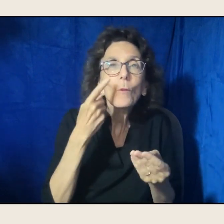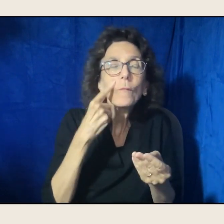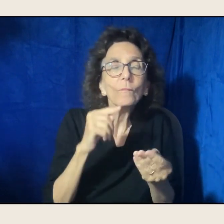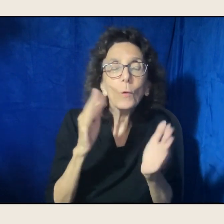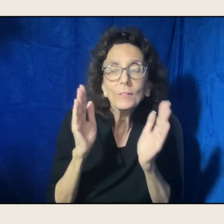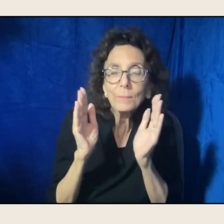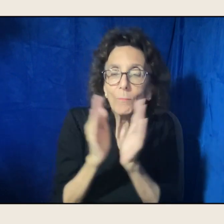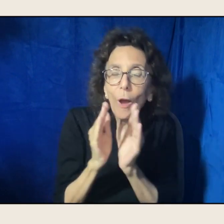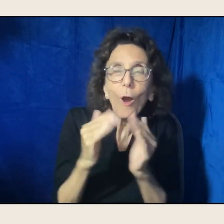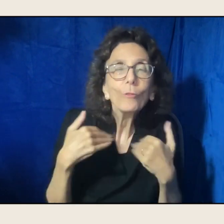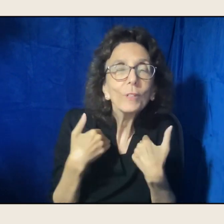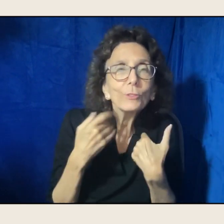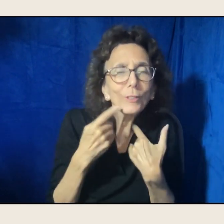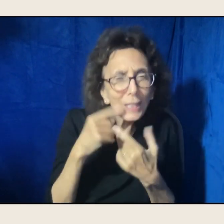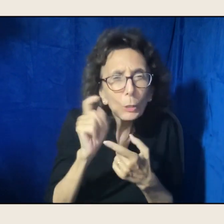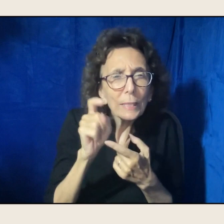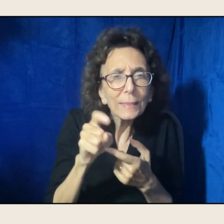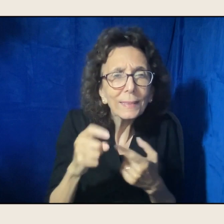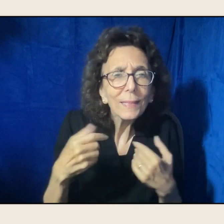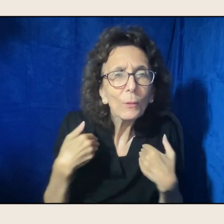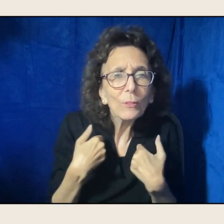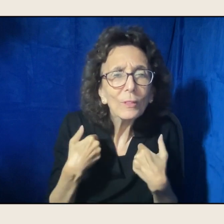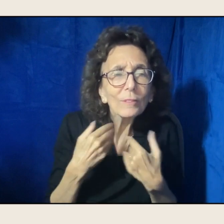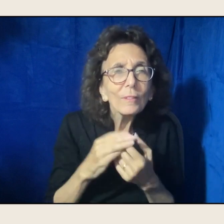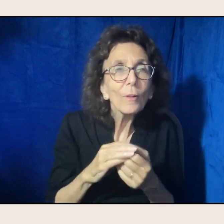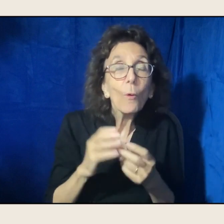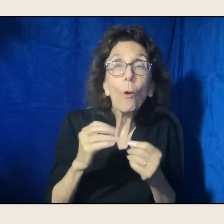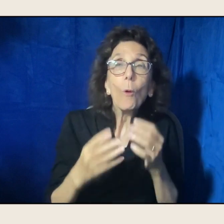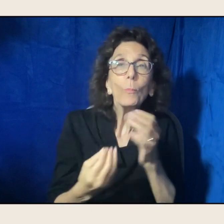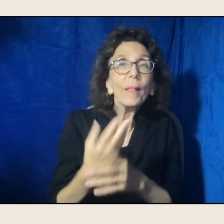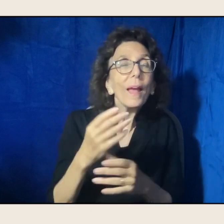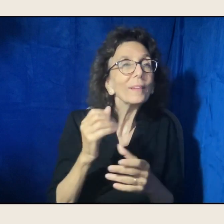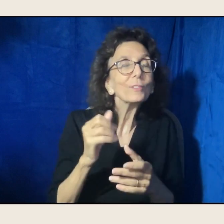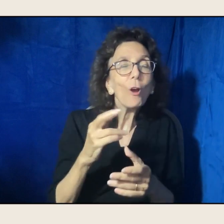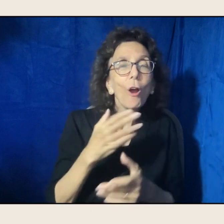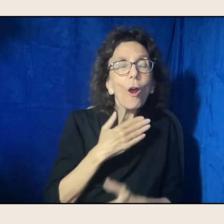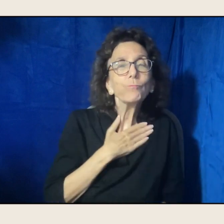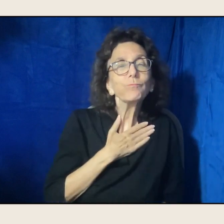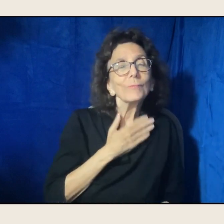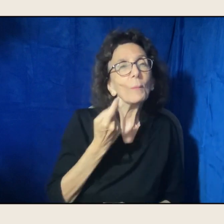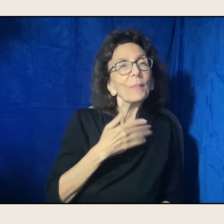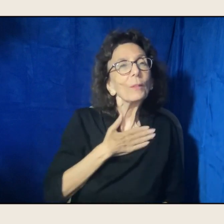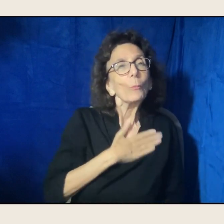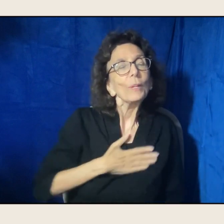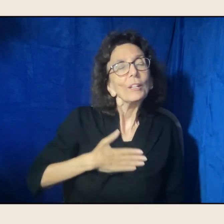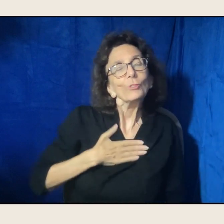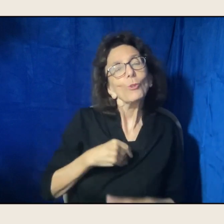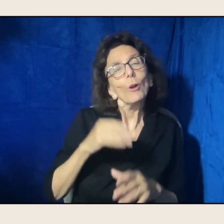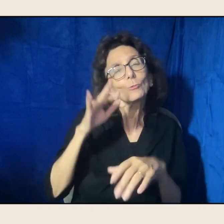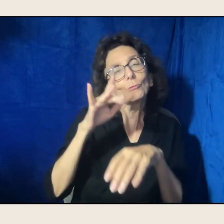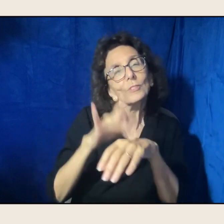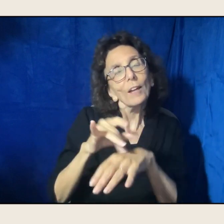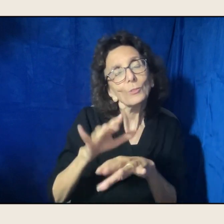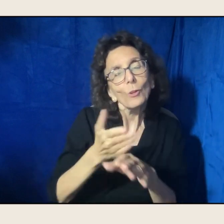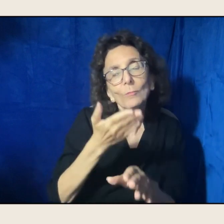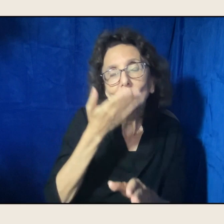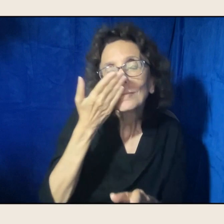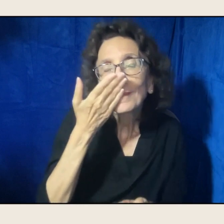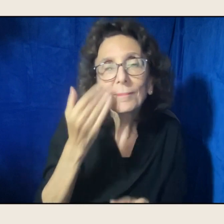like being pleasant to touch and smell, like converting sunlight